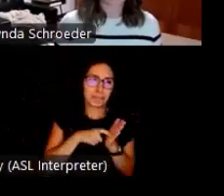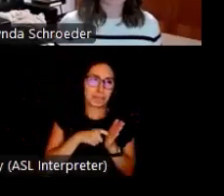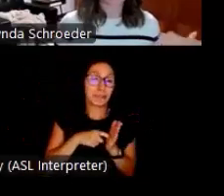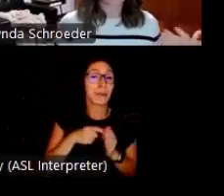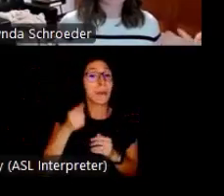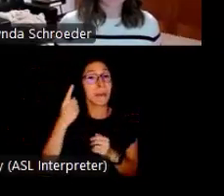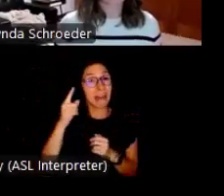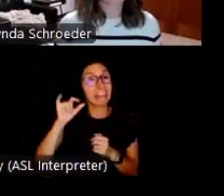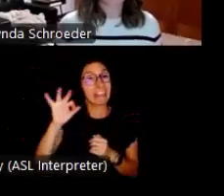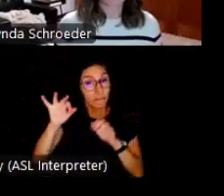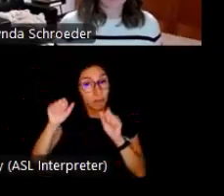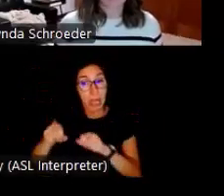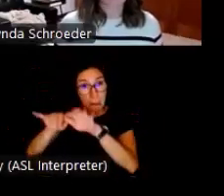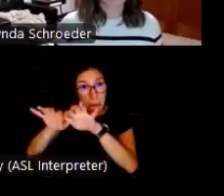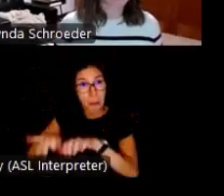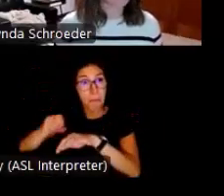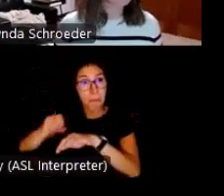and just share with me honestly.